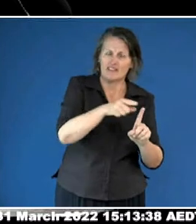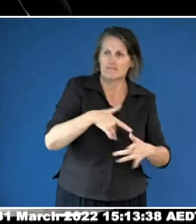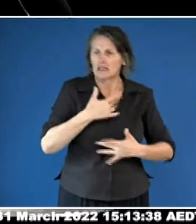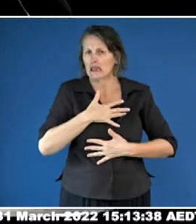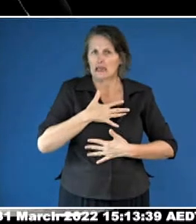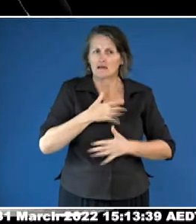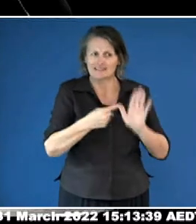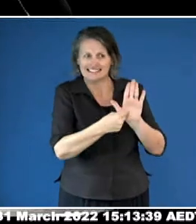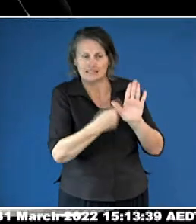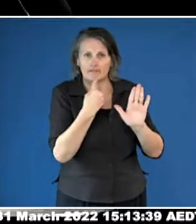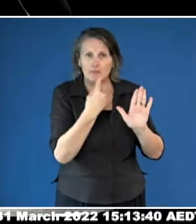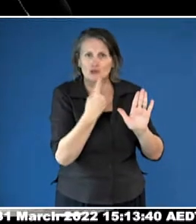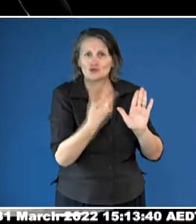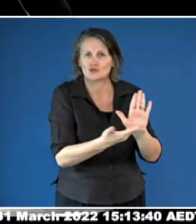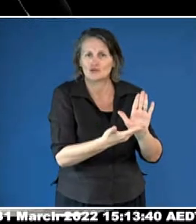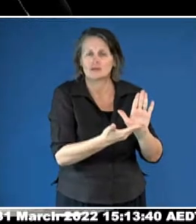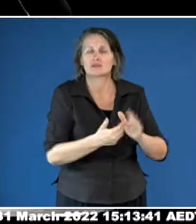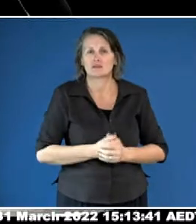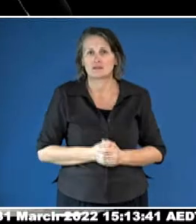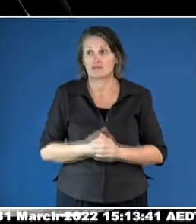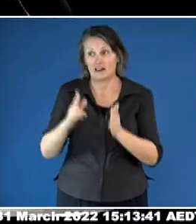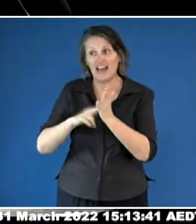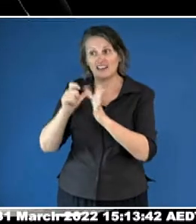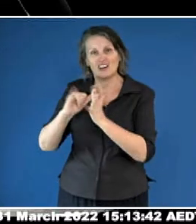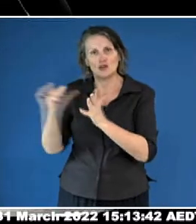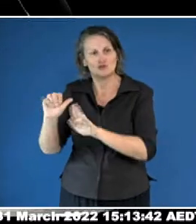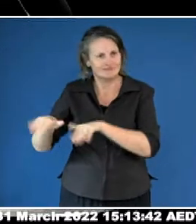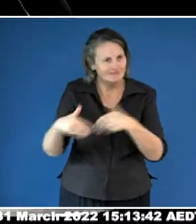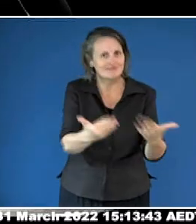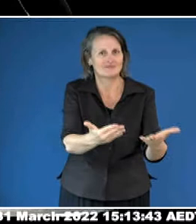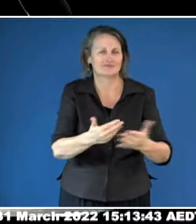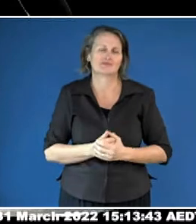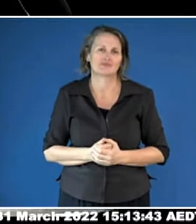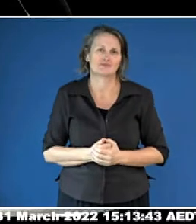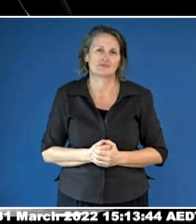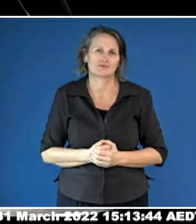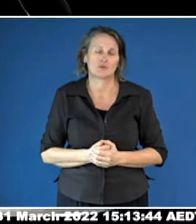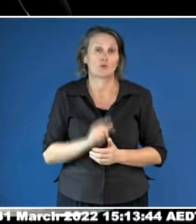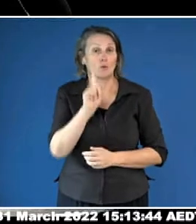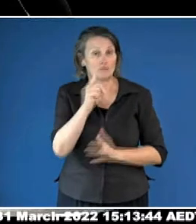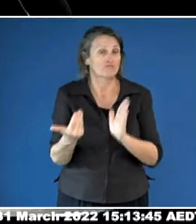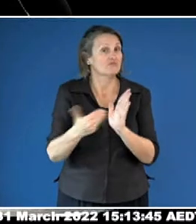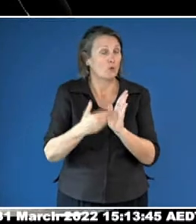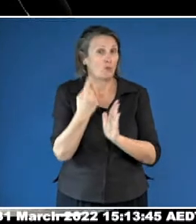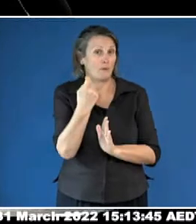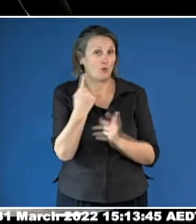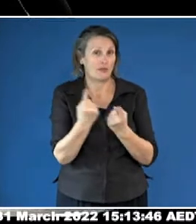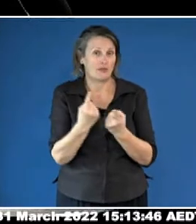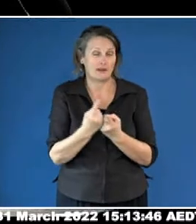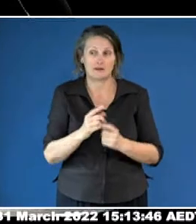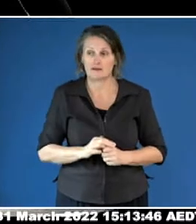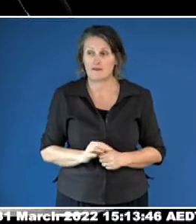And I think one final part of the puzzle here is not just creating these accessible